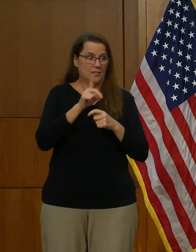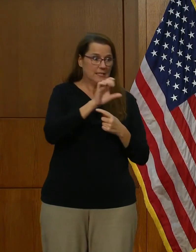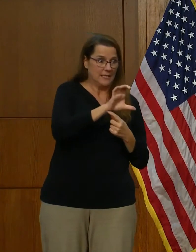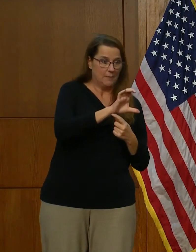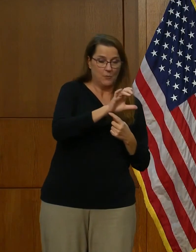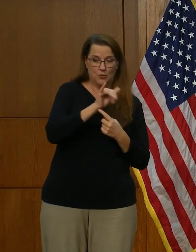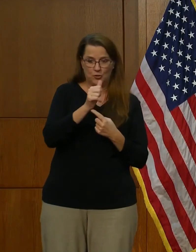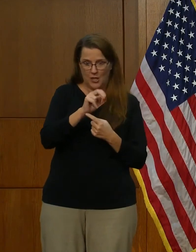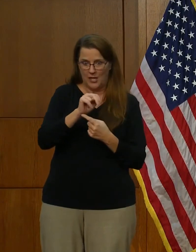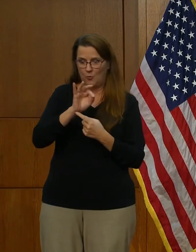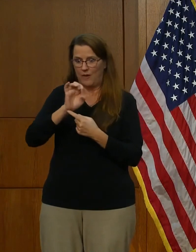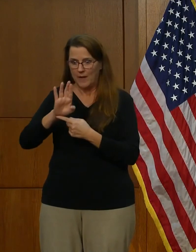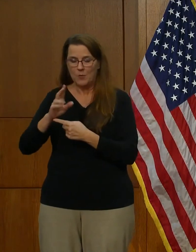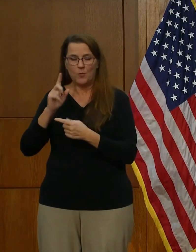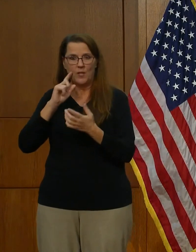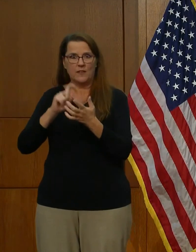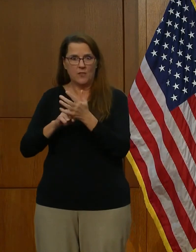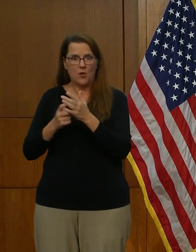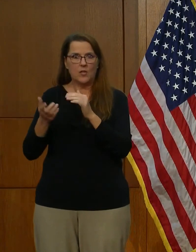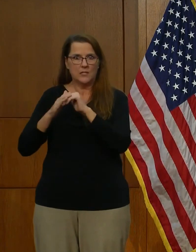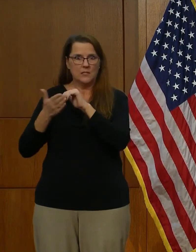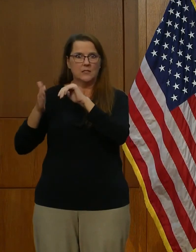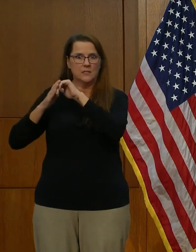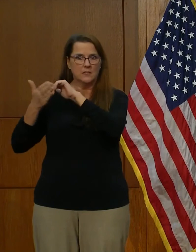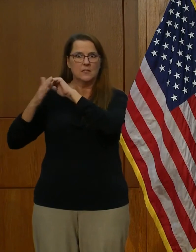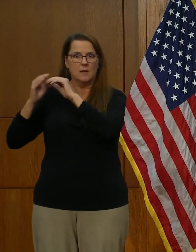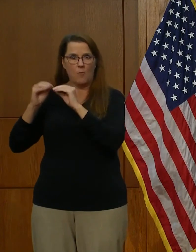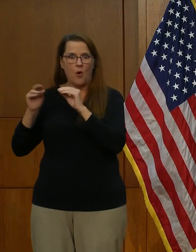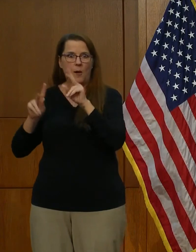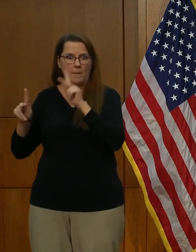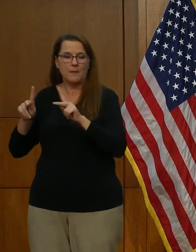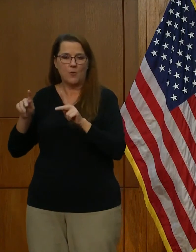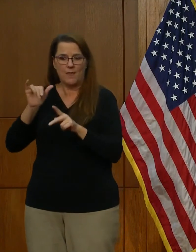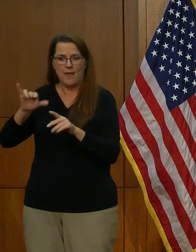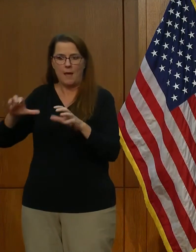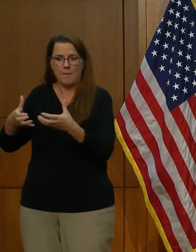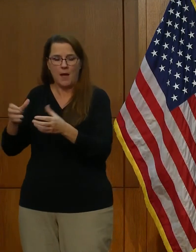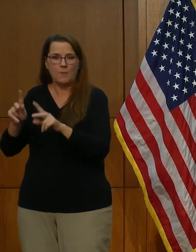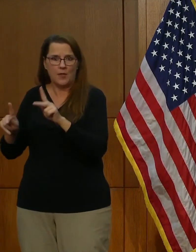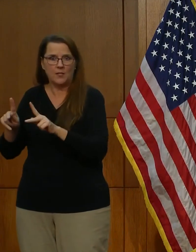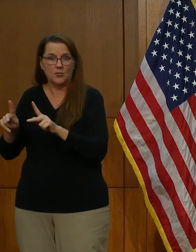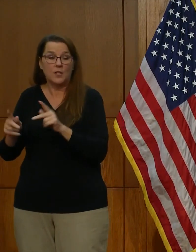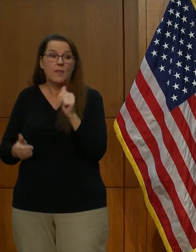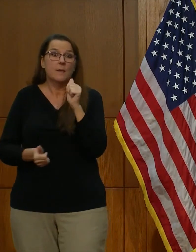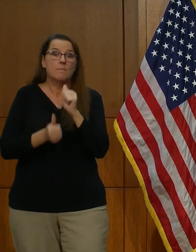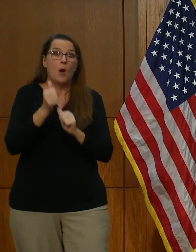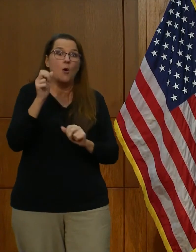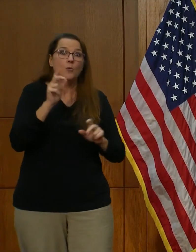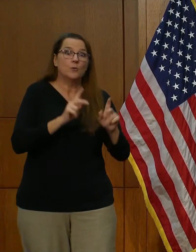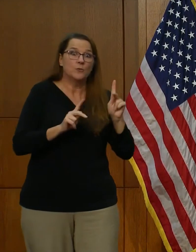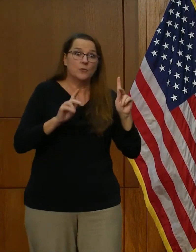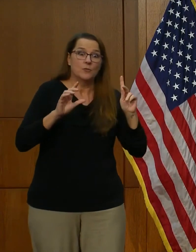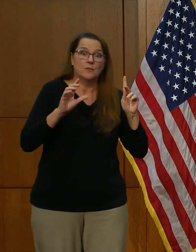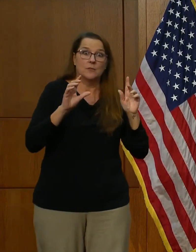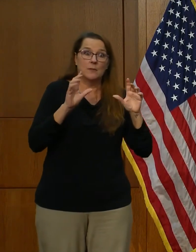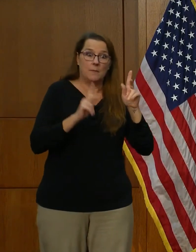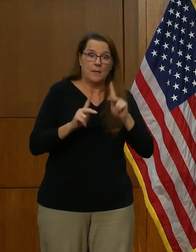VACCINE THAT'S CHANGED DRAMATICALLY. FROM DECEMBER TO JANUARY TO FEBRUARY. WE'VE REALLY SEEN VACCINE HESITANCY